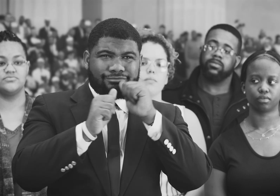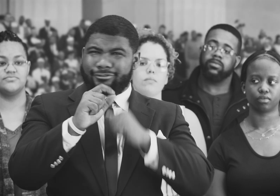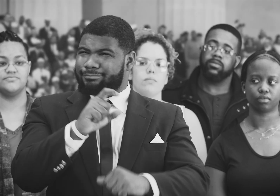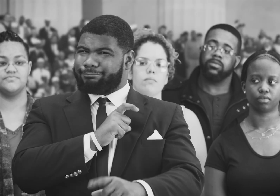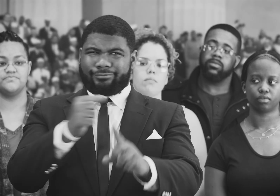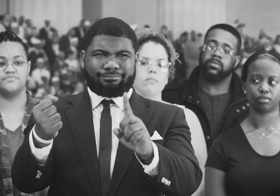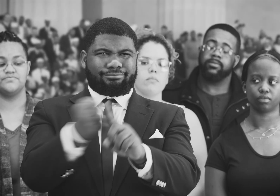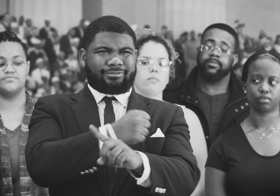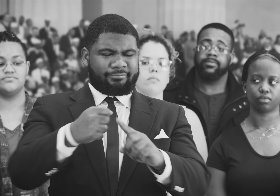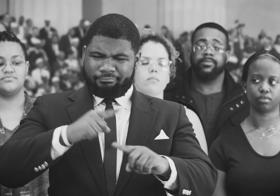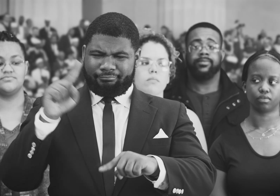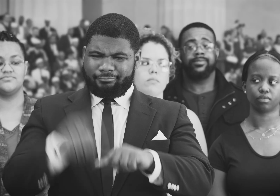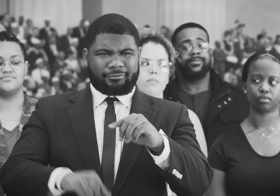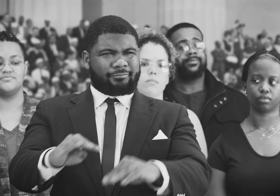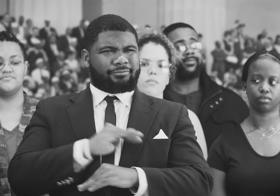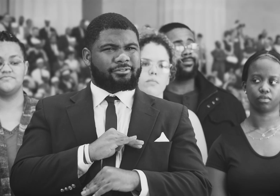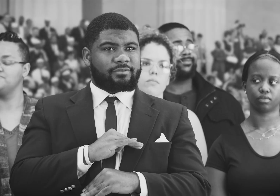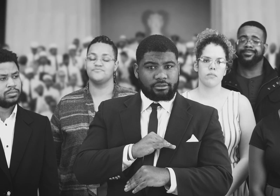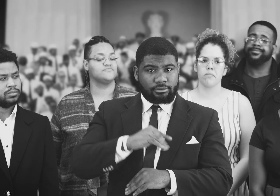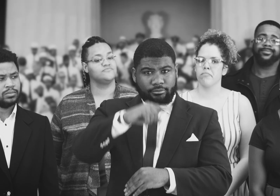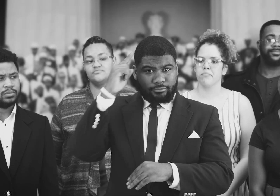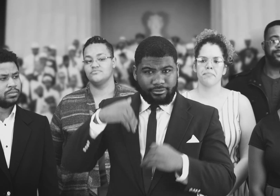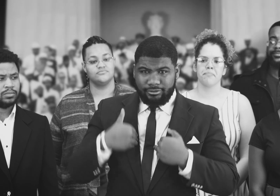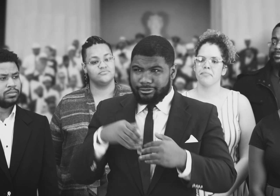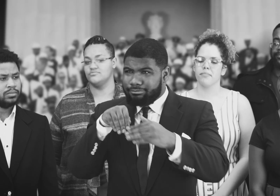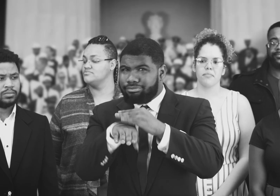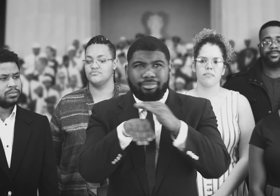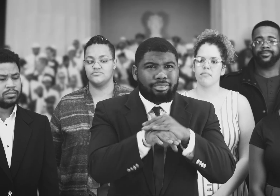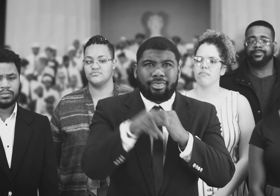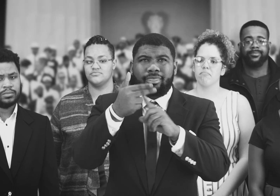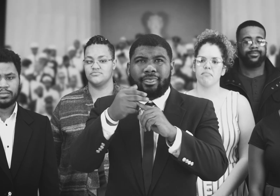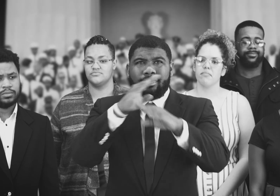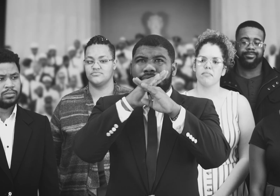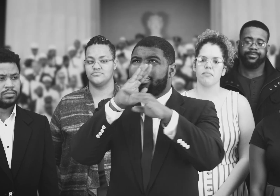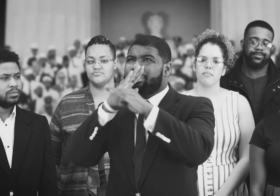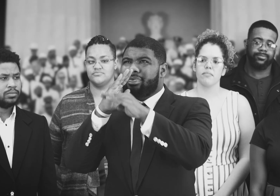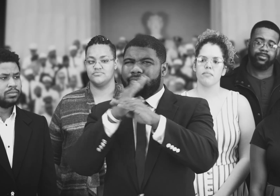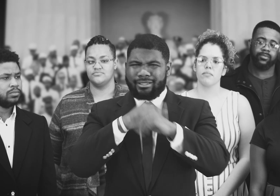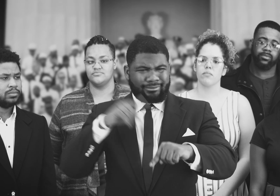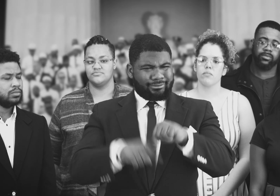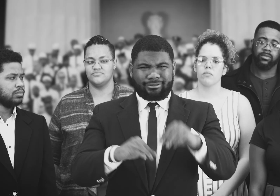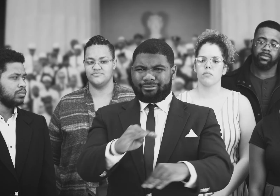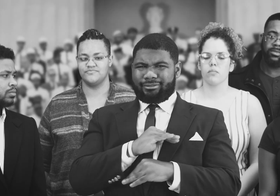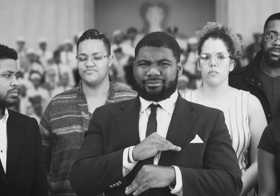of the unspeakable horrors of police brutality. We can never be satisfied as long as our bodies, heavy with the fatigue of travel, cannot gain lodging in the motels of the highways